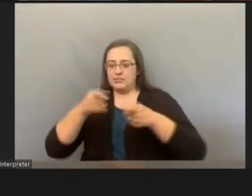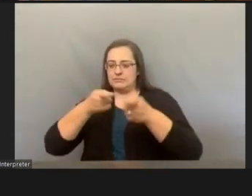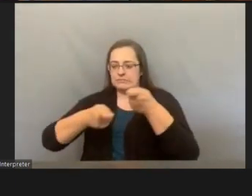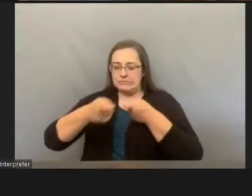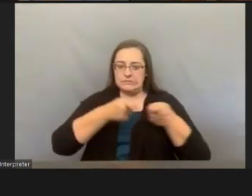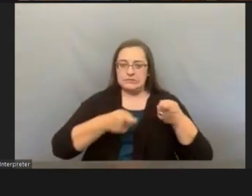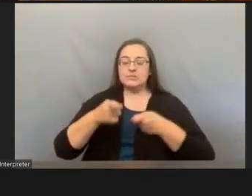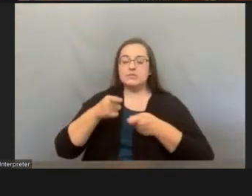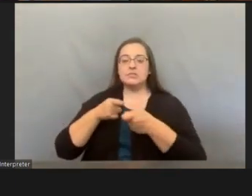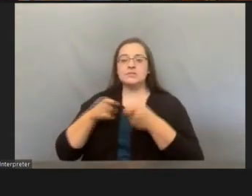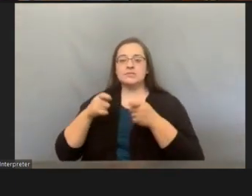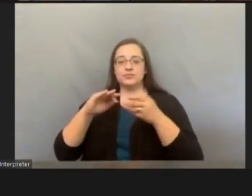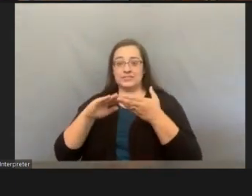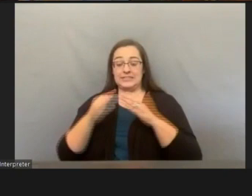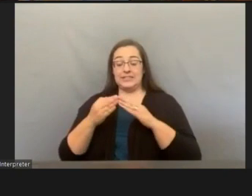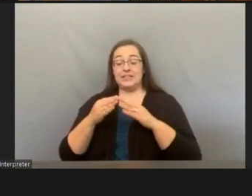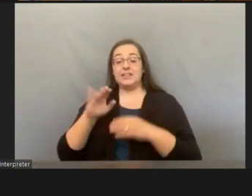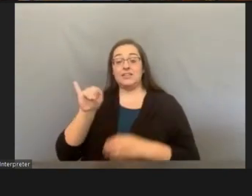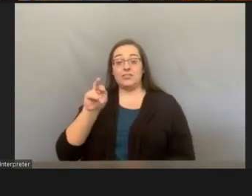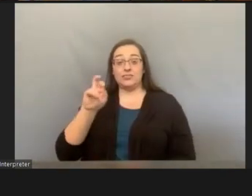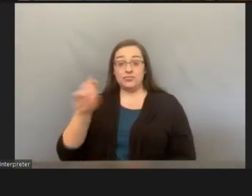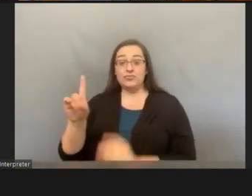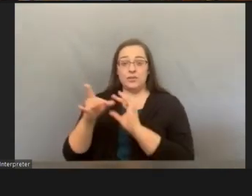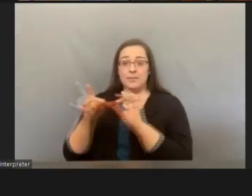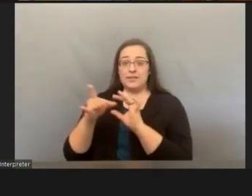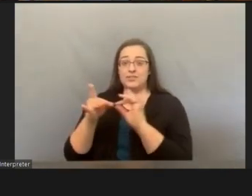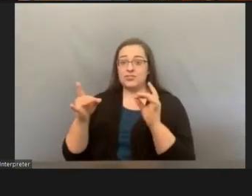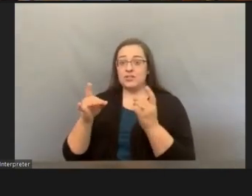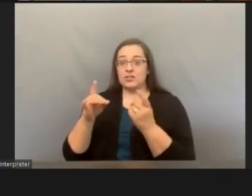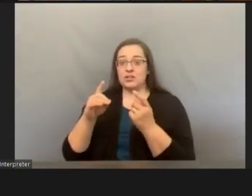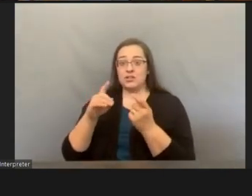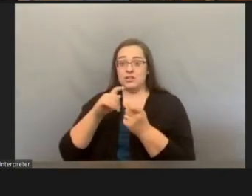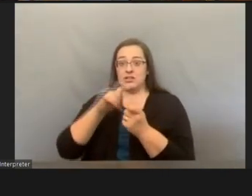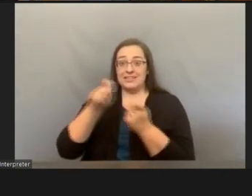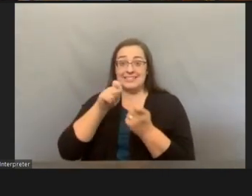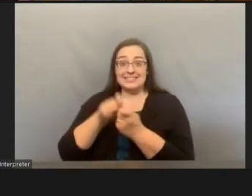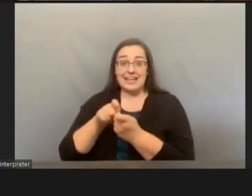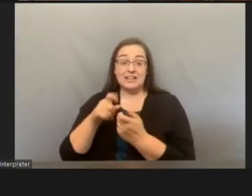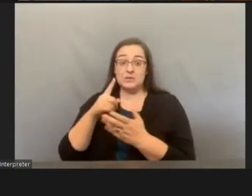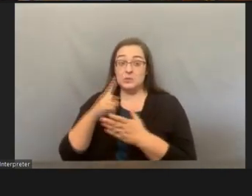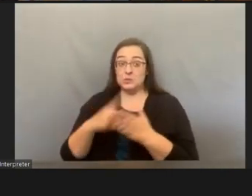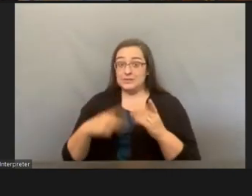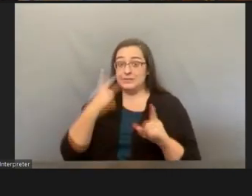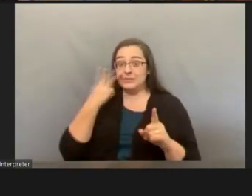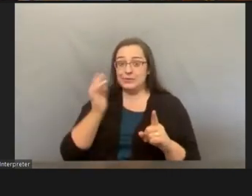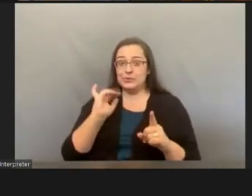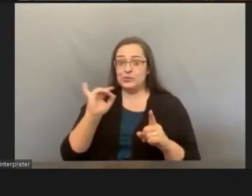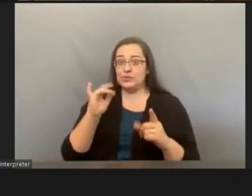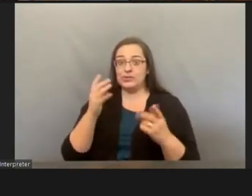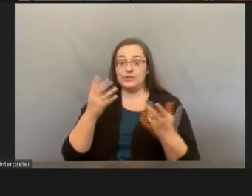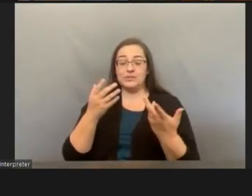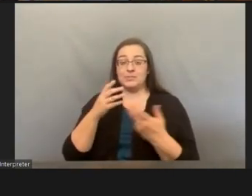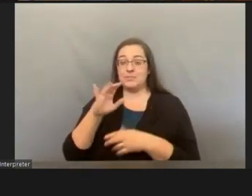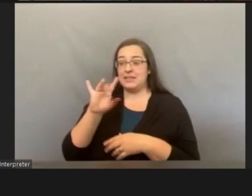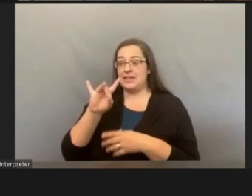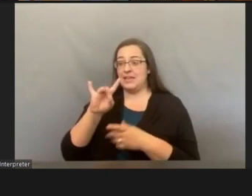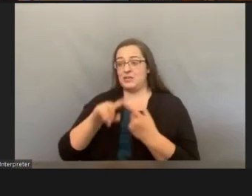CONSERVATIVE FINANCIAL APPROACH AS WE EVER HAVE NUMBER BALANCING ALL OF THOSE NEEDS AS JARED